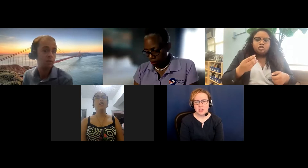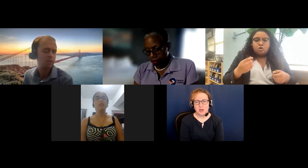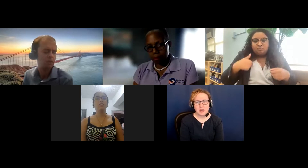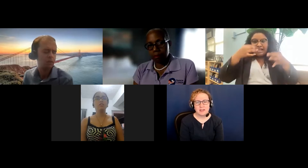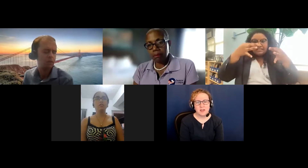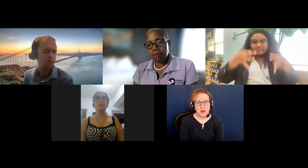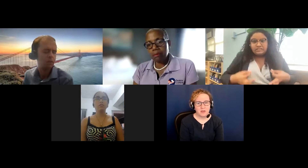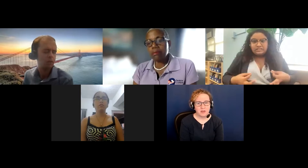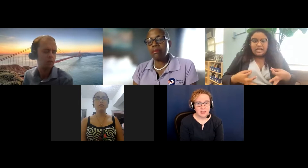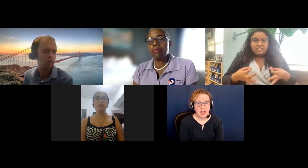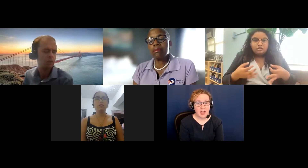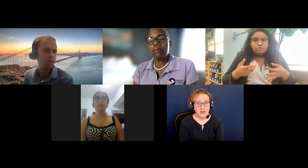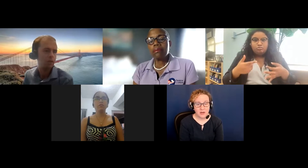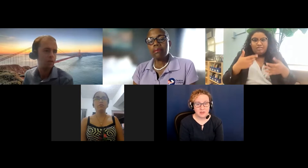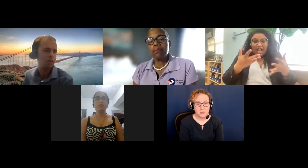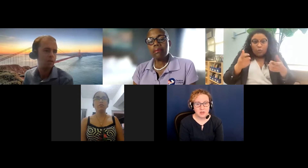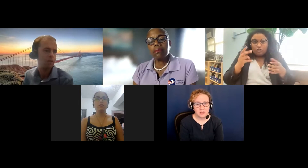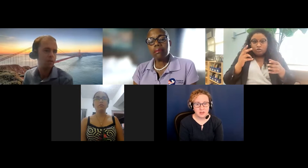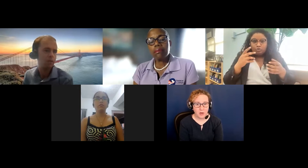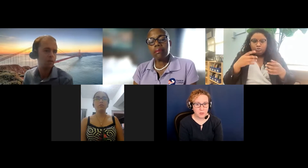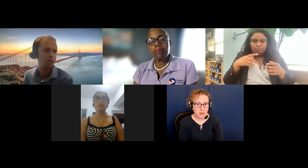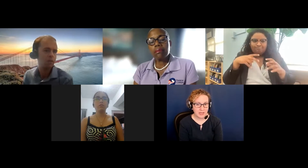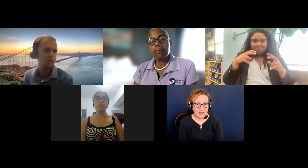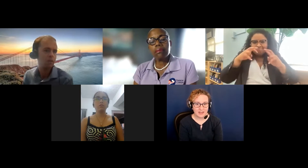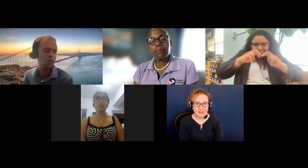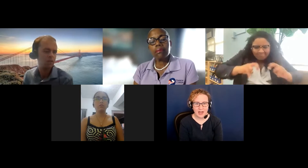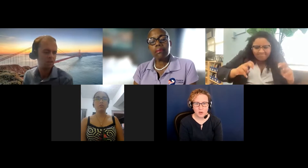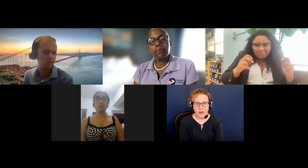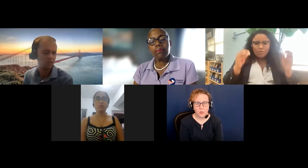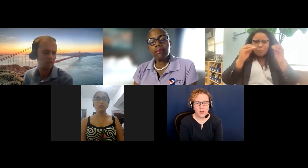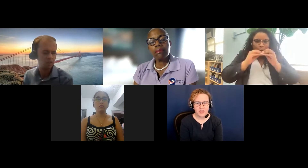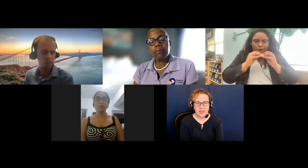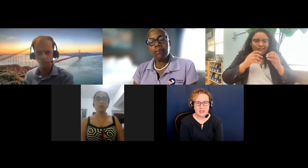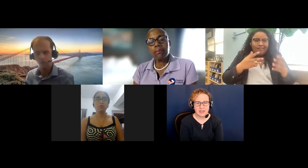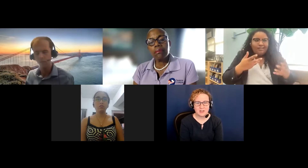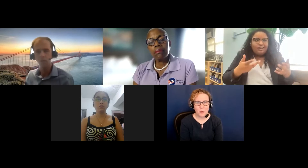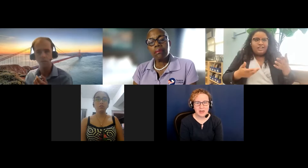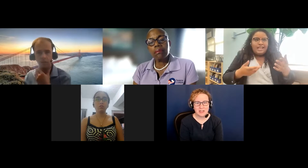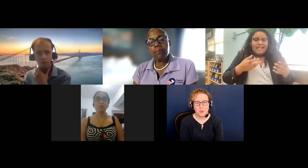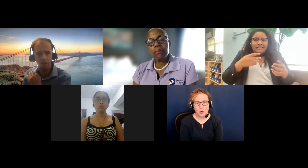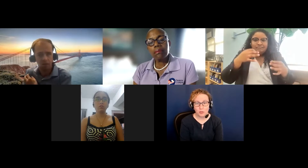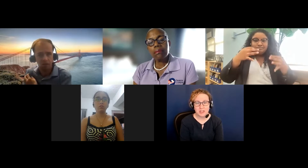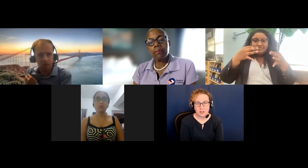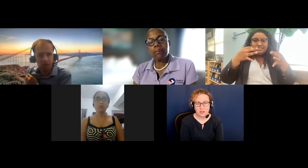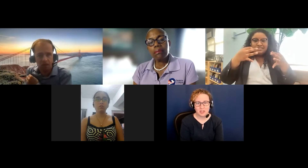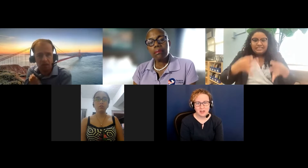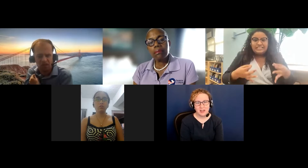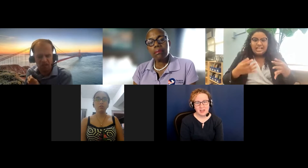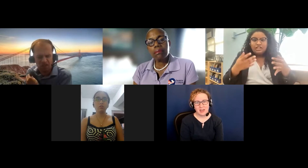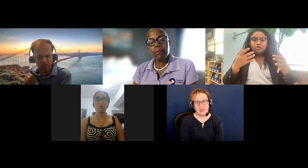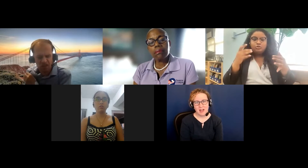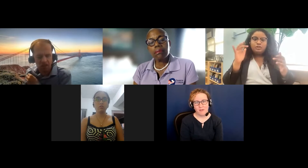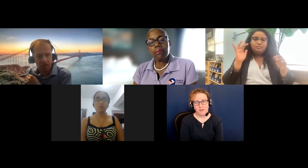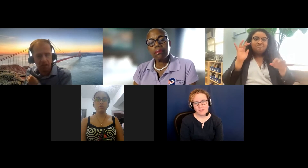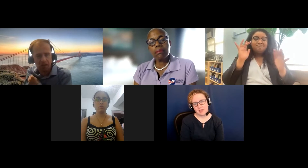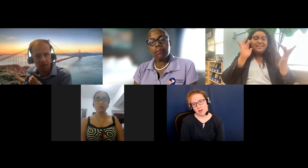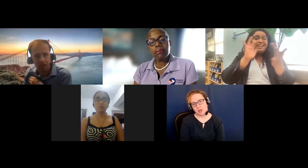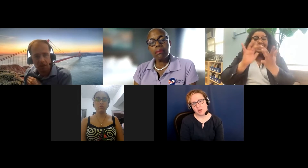curious about how that. How would I access that? I wanted to do more research in that regard.